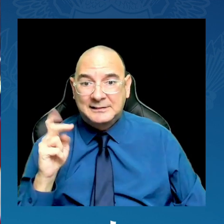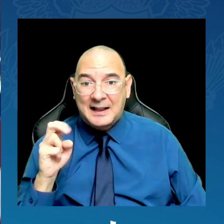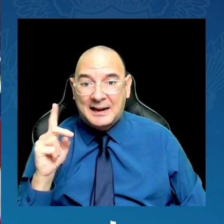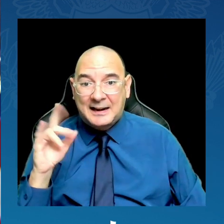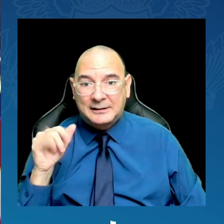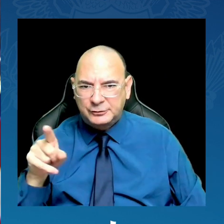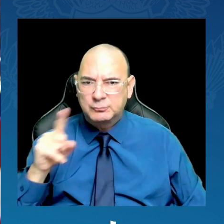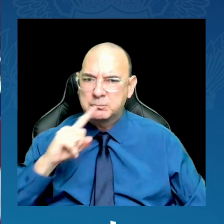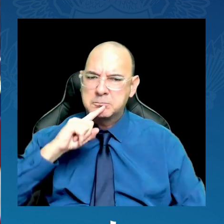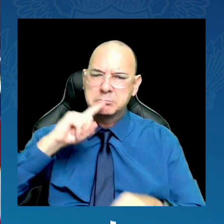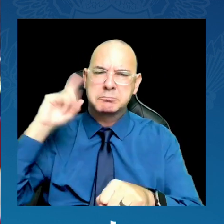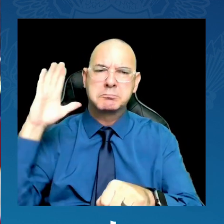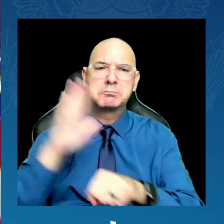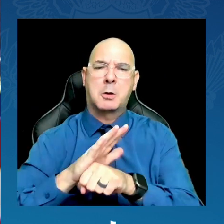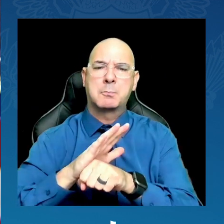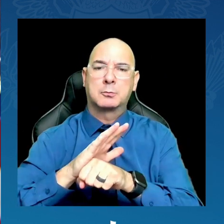Before the end of the decade,